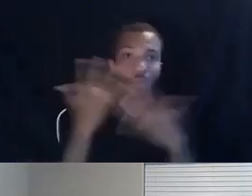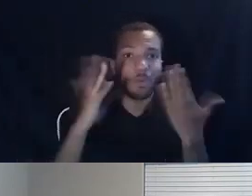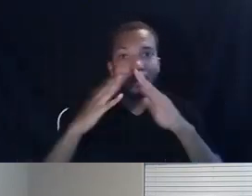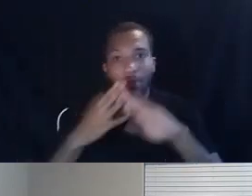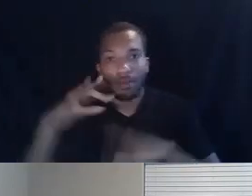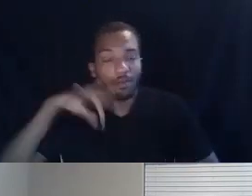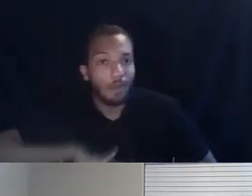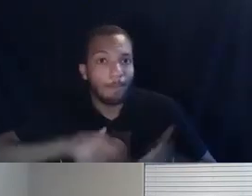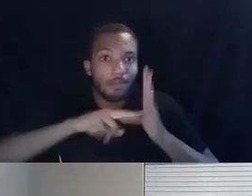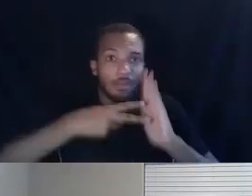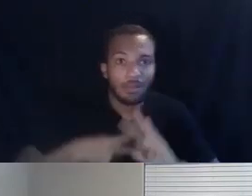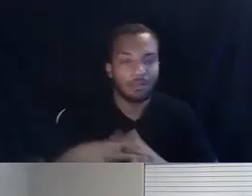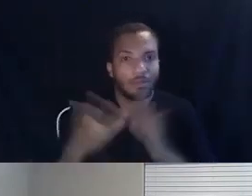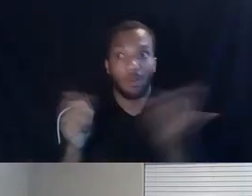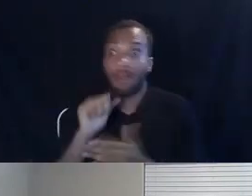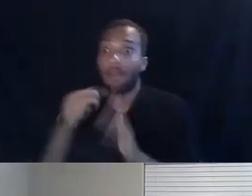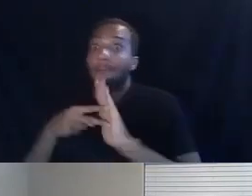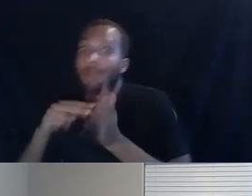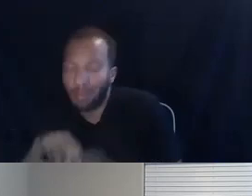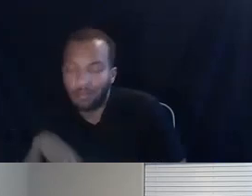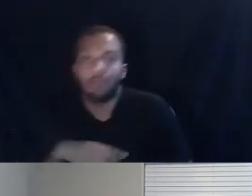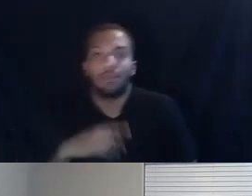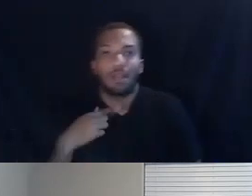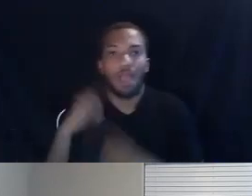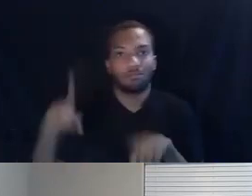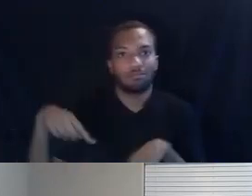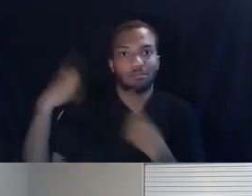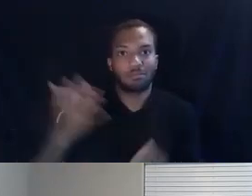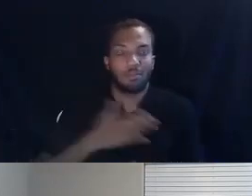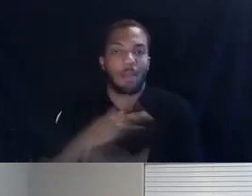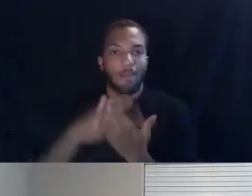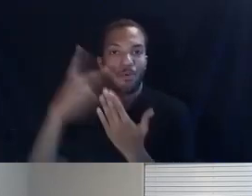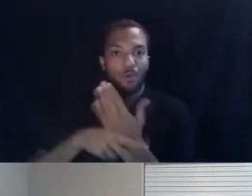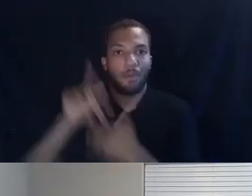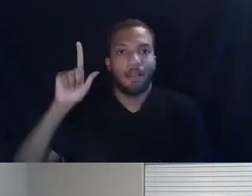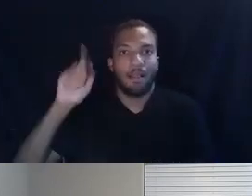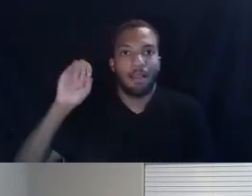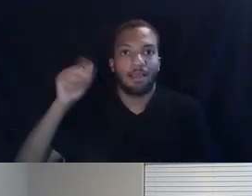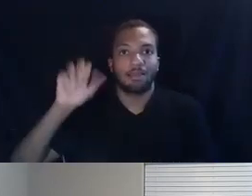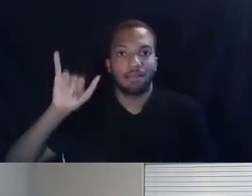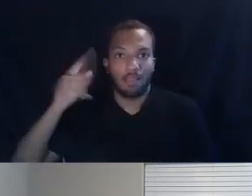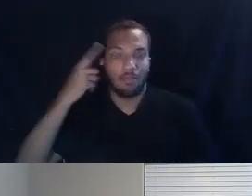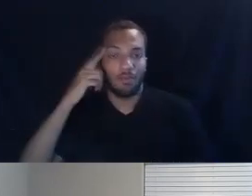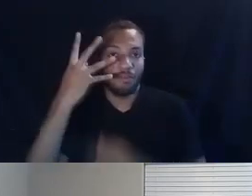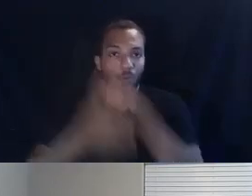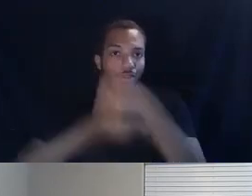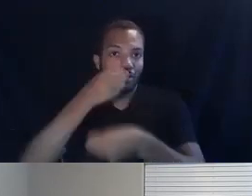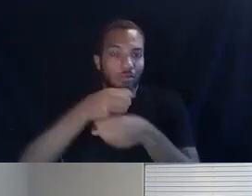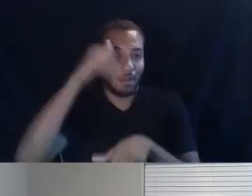and really what it isn't. I've been at Legacy a little over four years. And remember when I was at Multnomah County Health Department, public health,